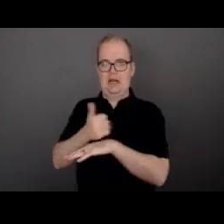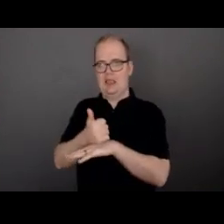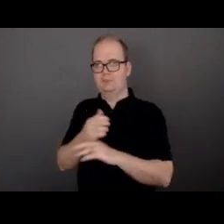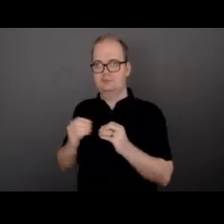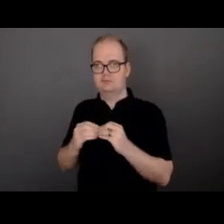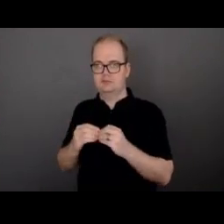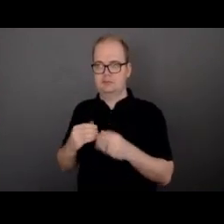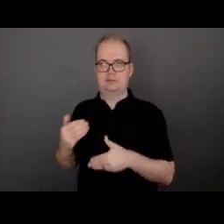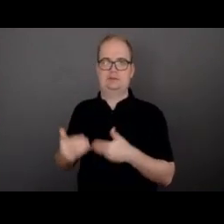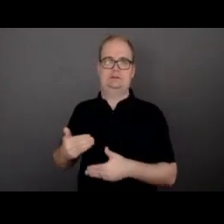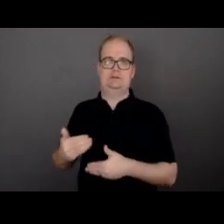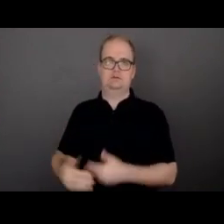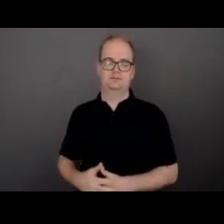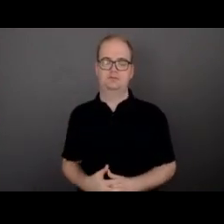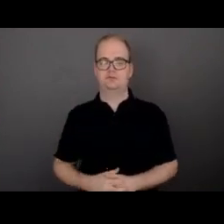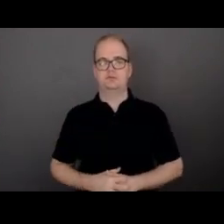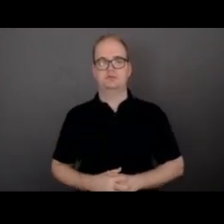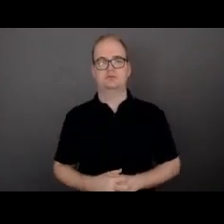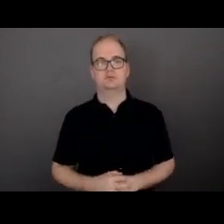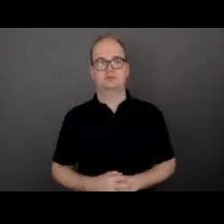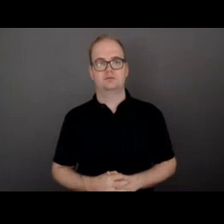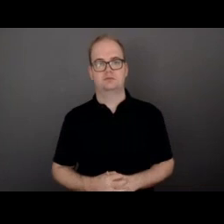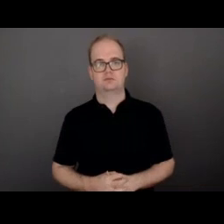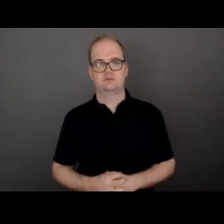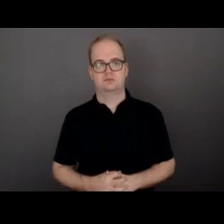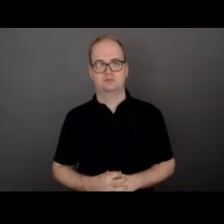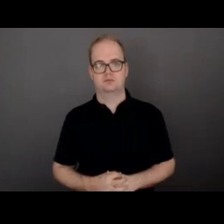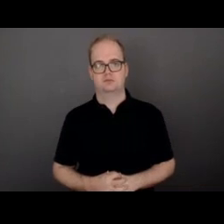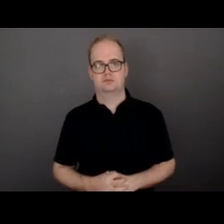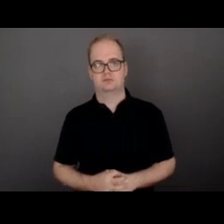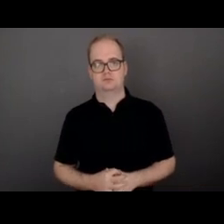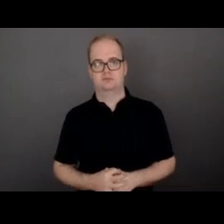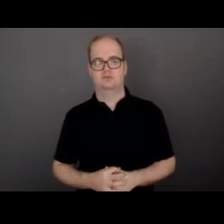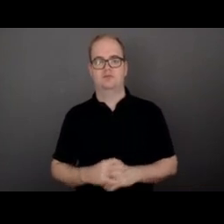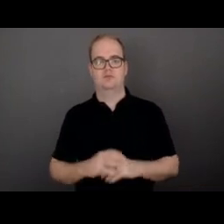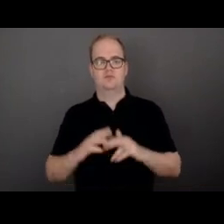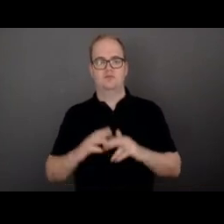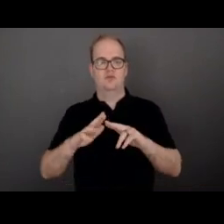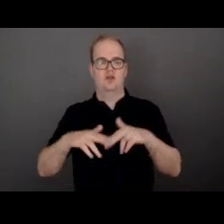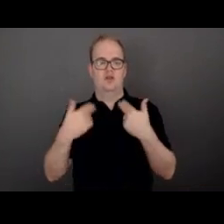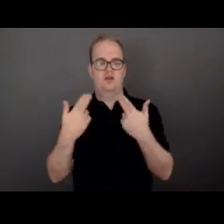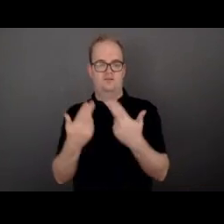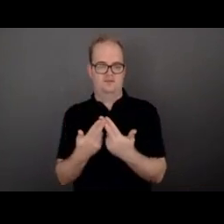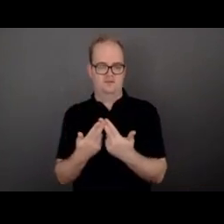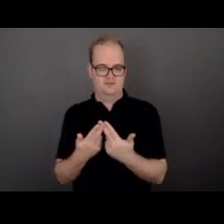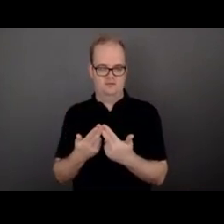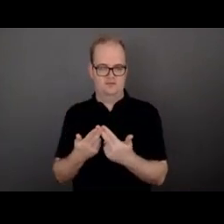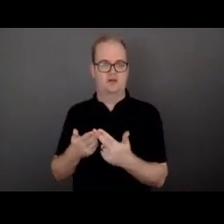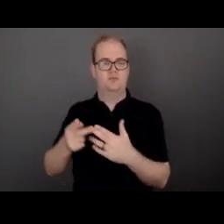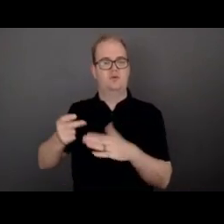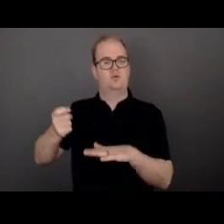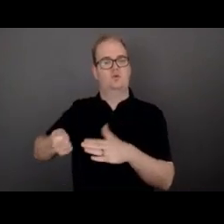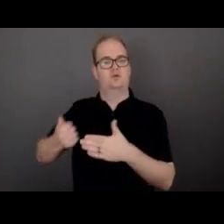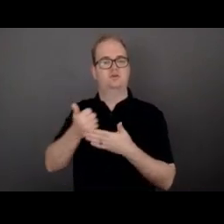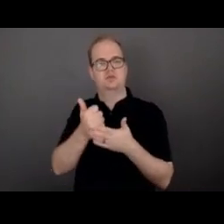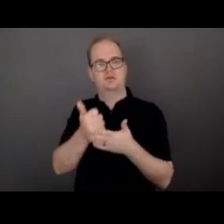to stabilise for that. So the family advocacy support service is a step up from usual duty lawyer services,